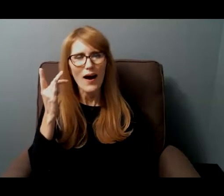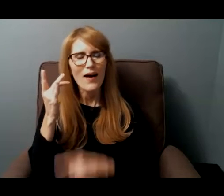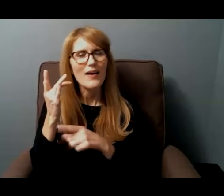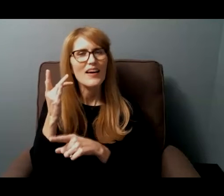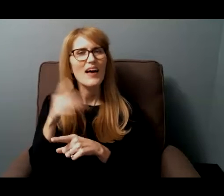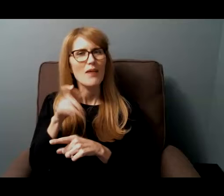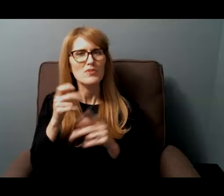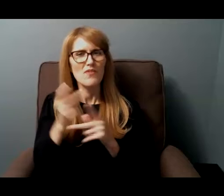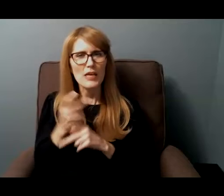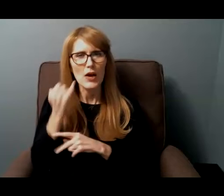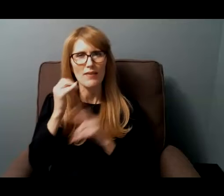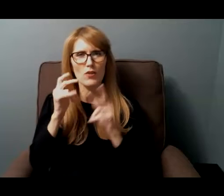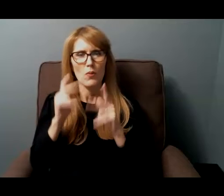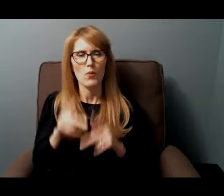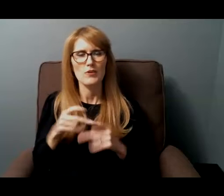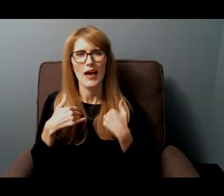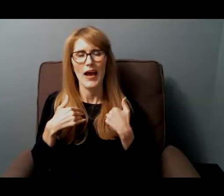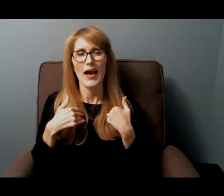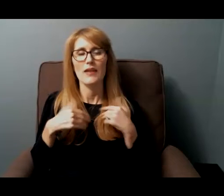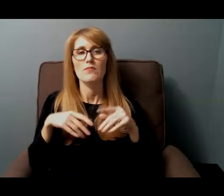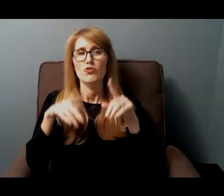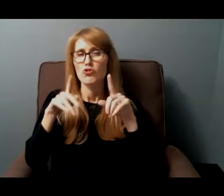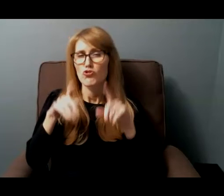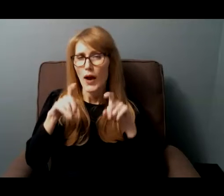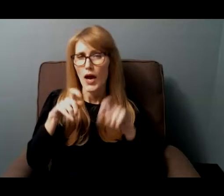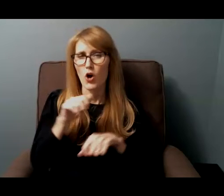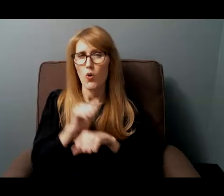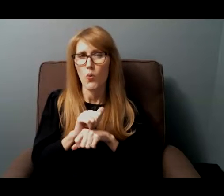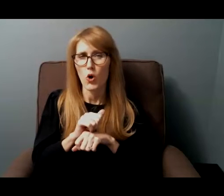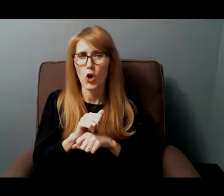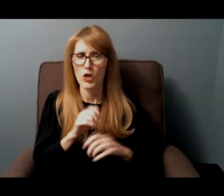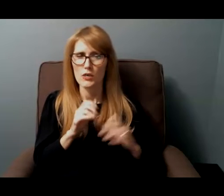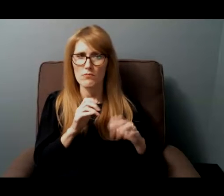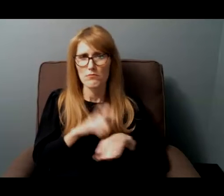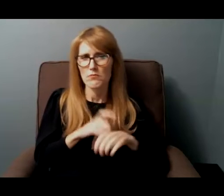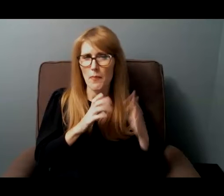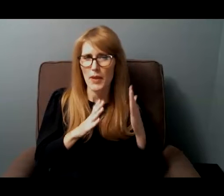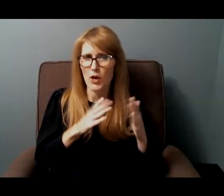Work Period month and they can figure out after Trial Work Period if a person's work